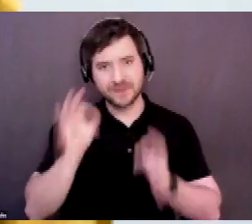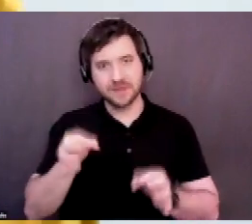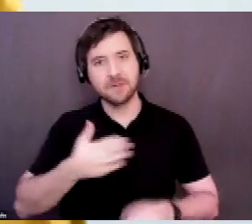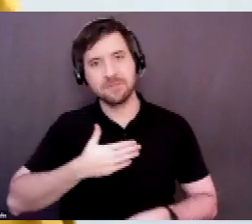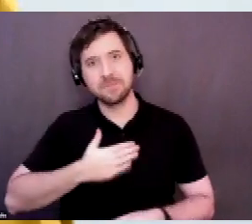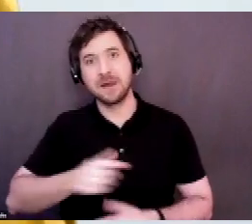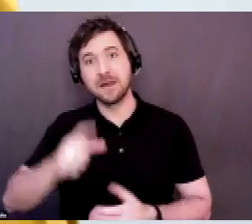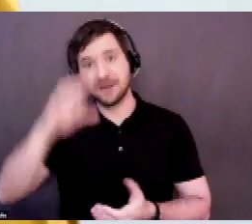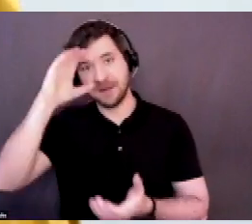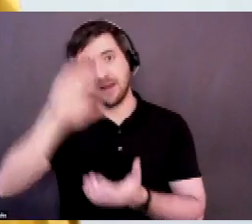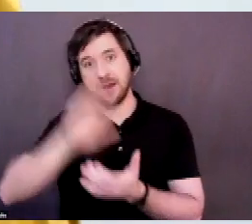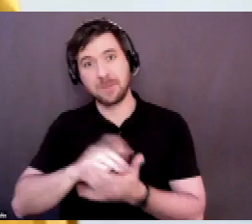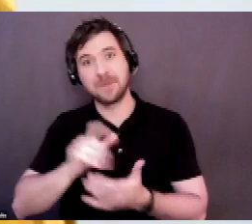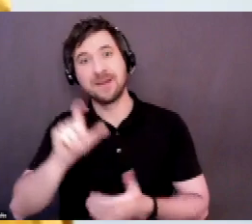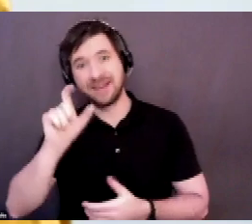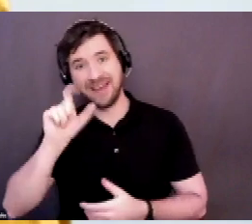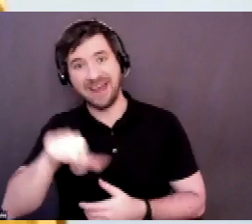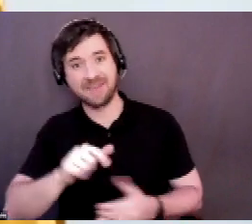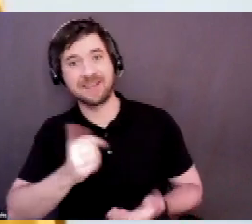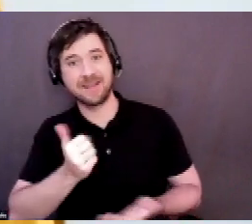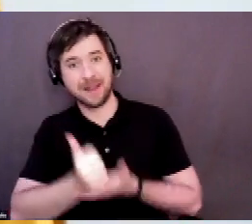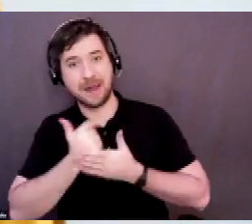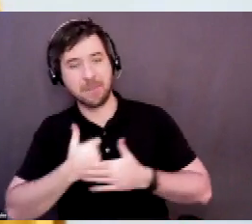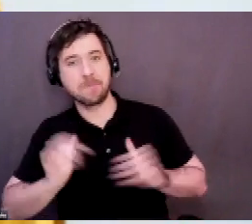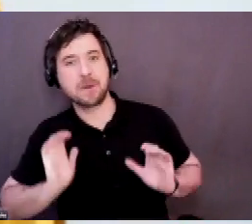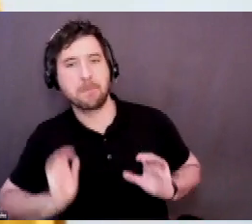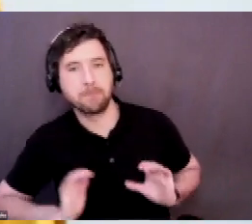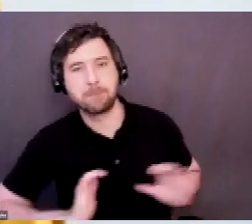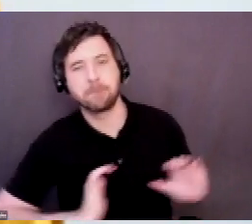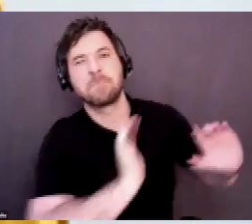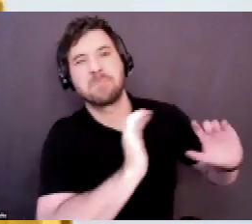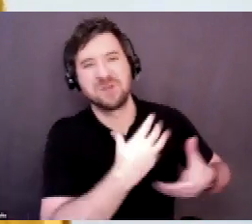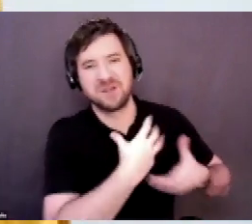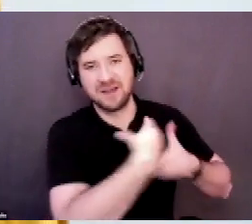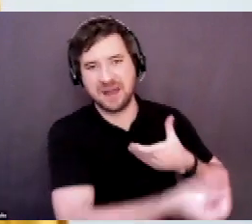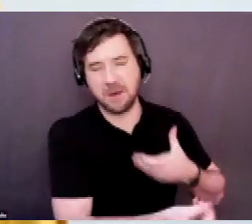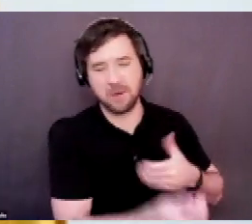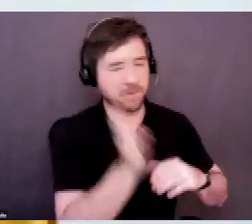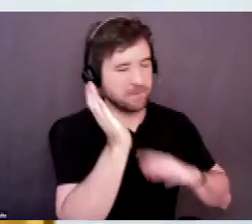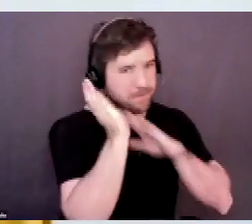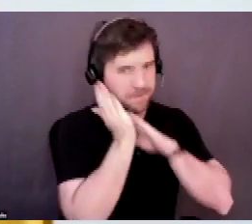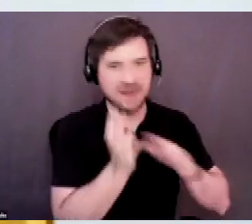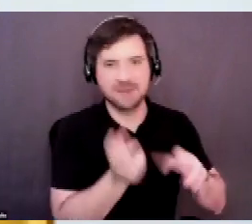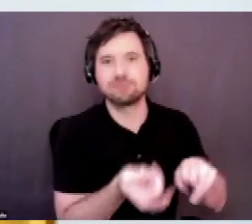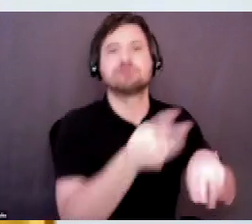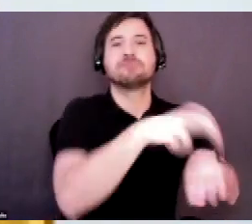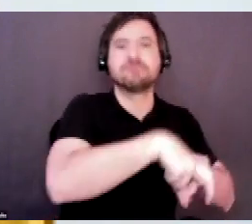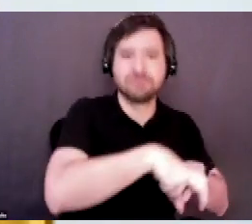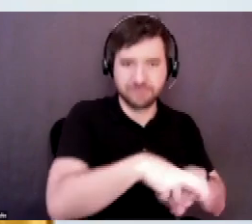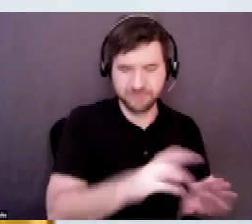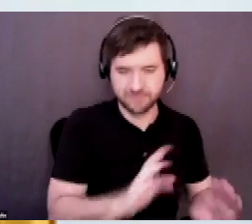bed every morning And during that pregnancy because we were I was so big. But again, went through the breastfeeding journey,